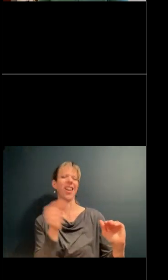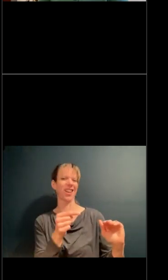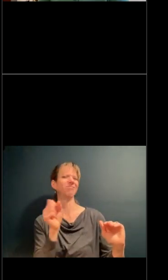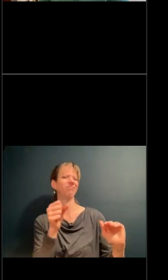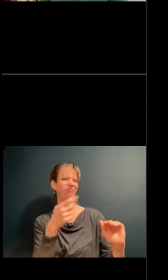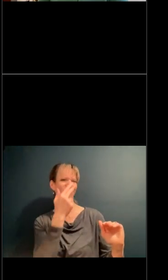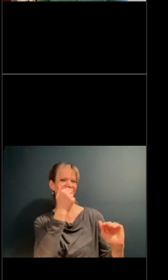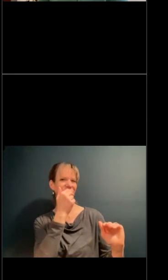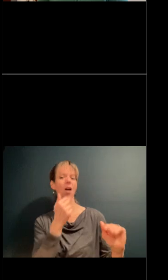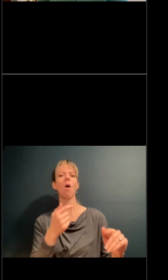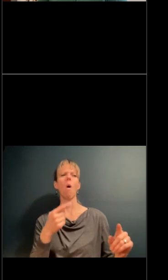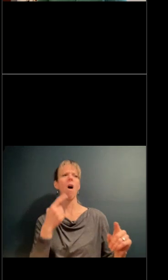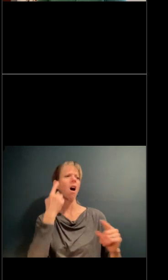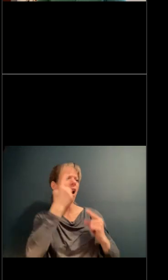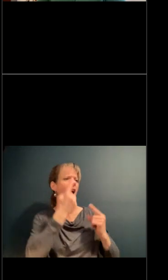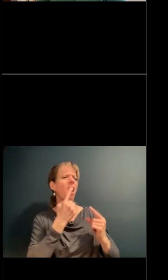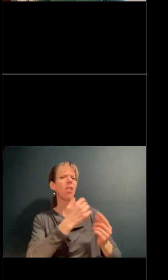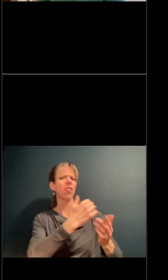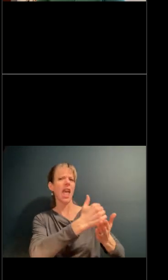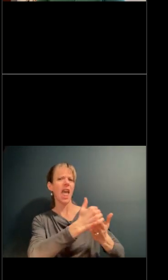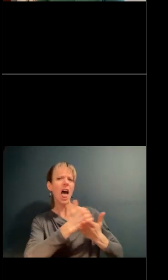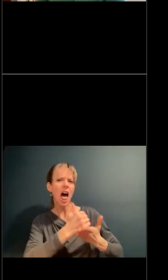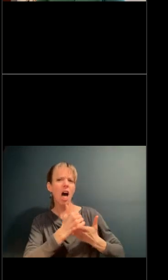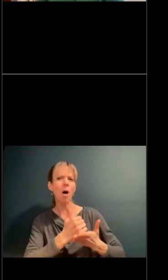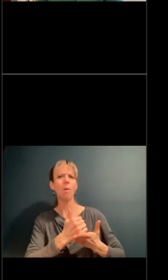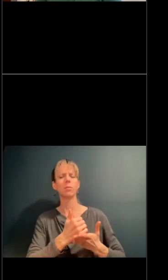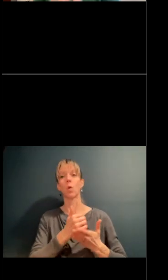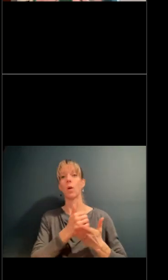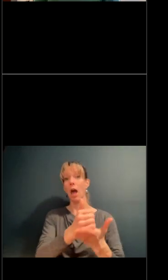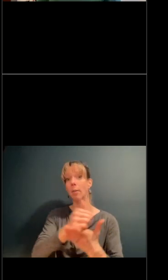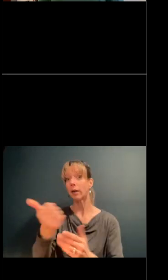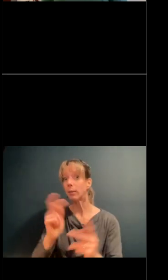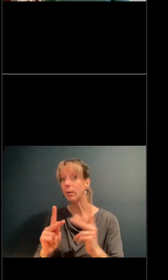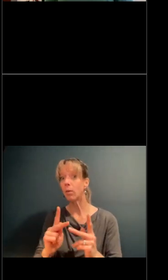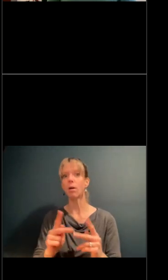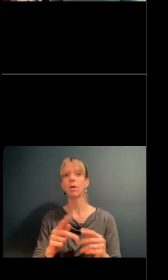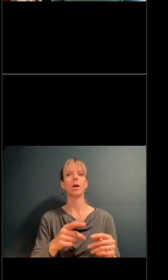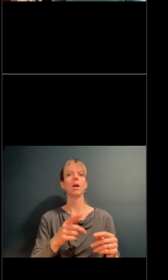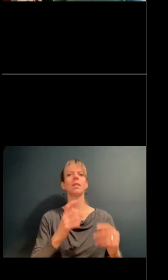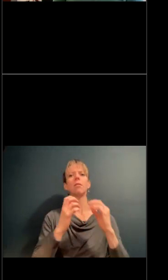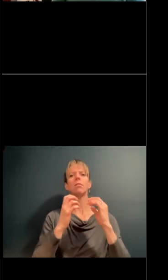as thoughtful or helpful to others. Quick to demonstrate care for other people.